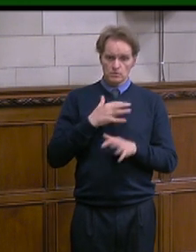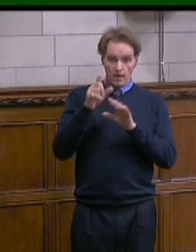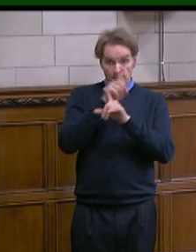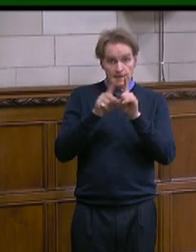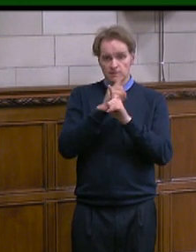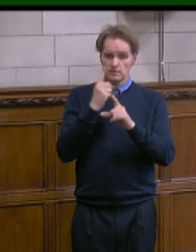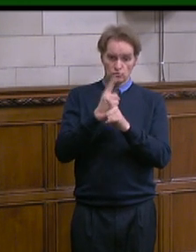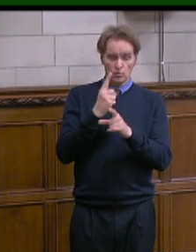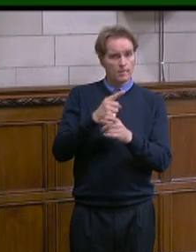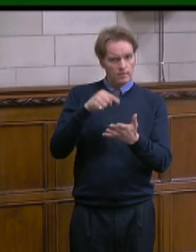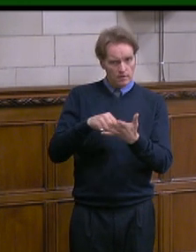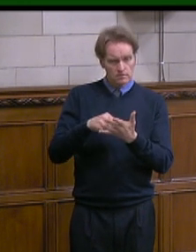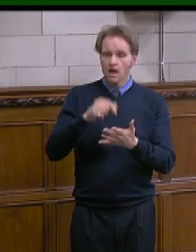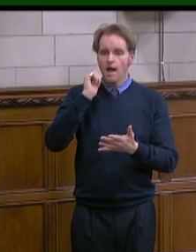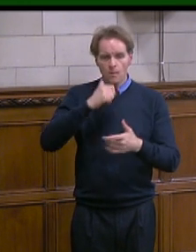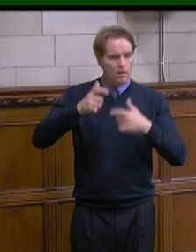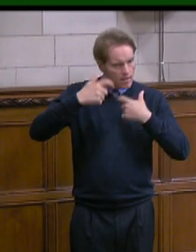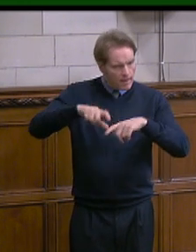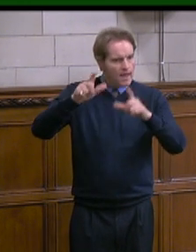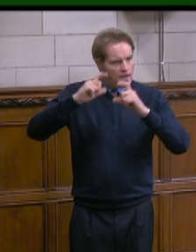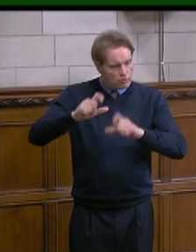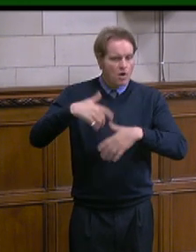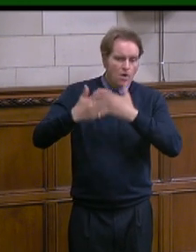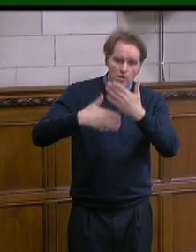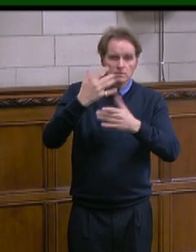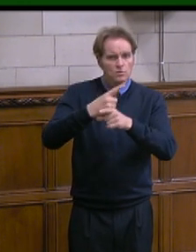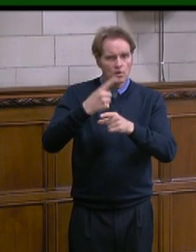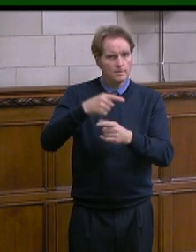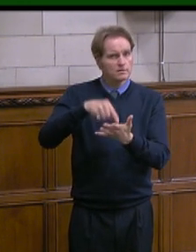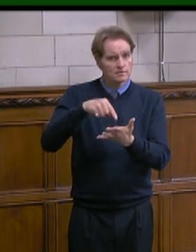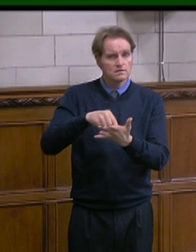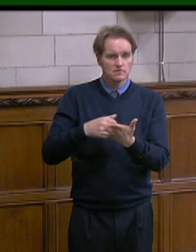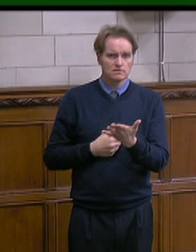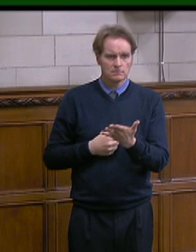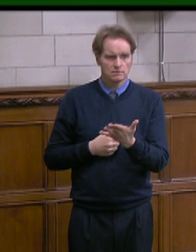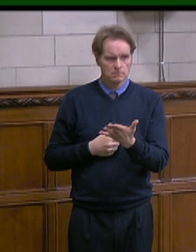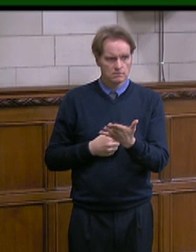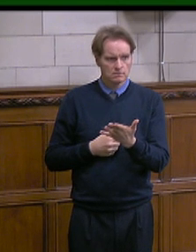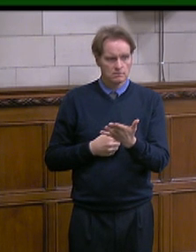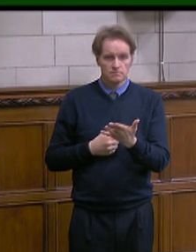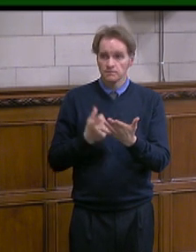I continue to have discussions with people who want to introduce a whole raft of new